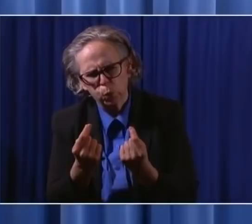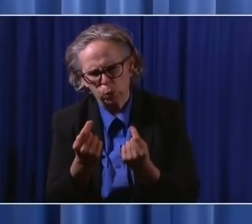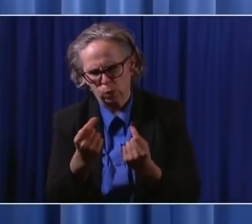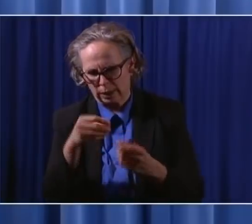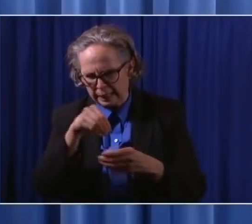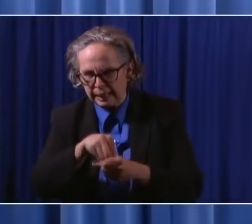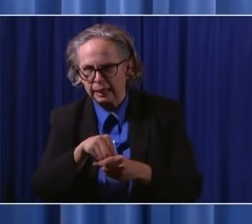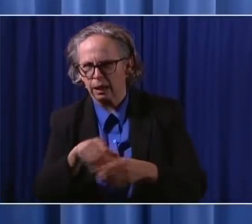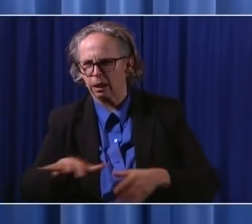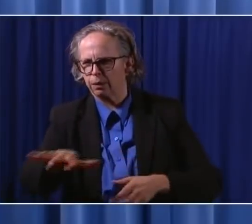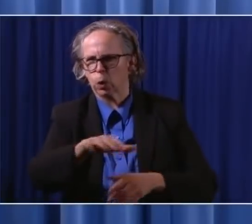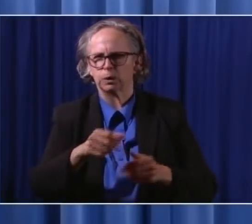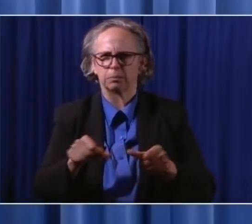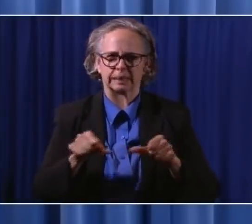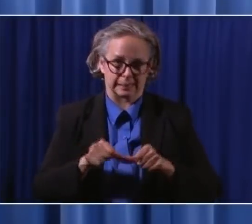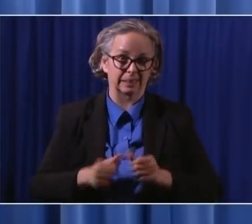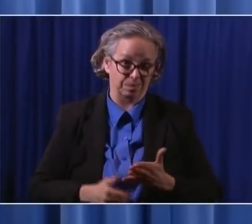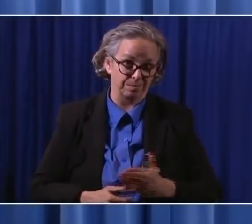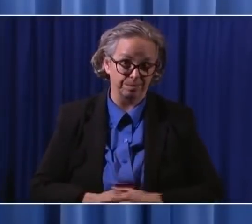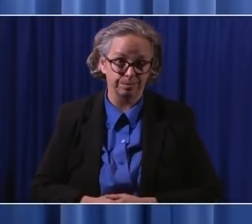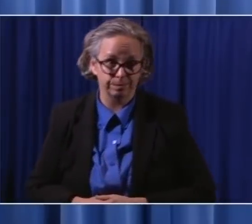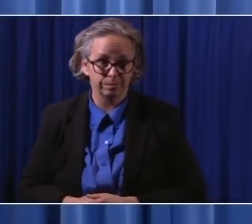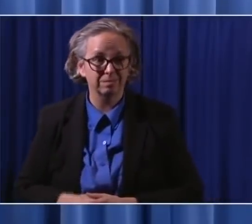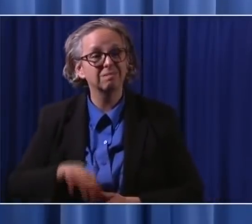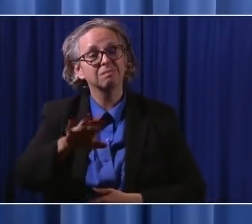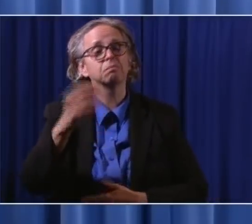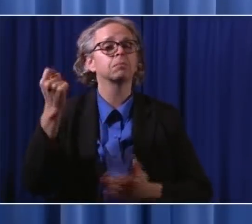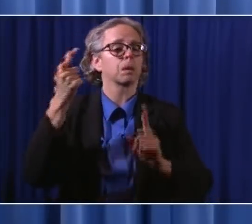RED-HOT. YOU MIGHT WANT TO THINK TWICE ABOUT GOING TO THOSE STATES. THE MOST IMPORTANT THING IS